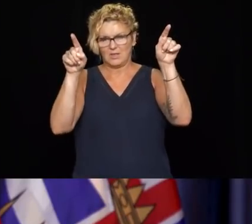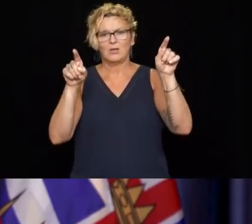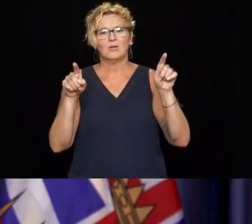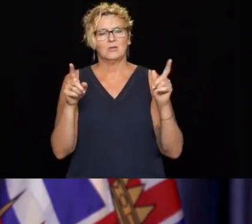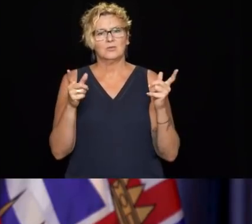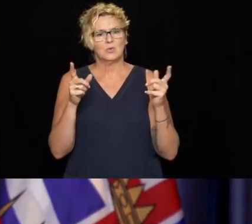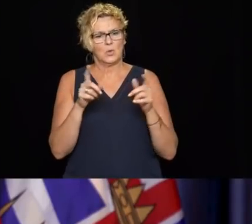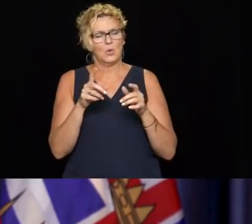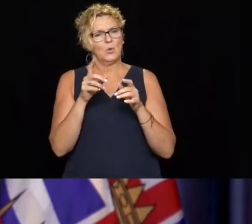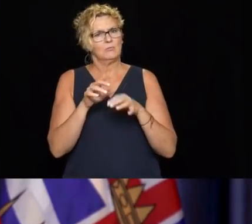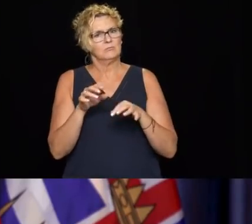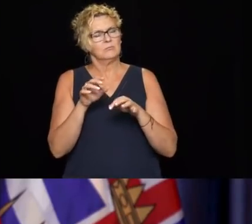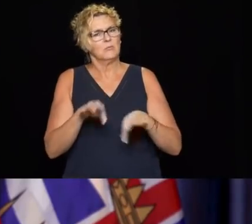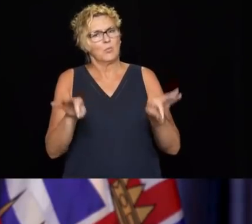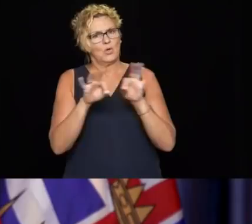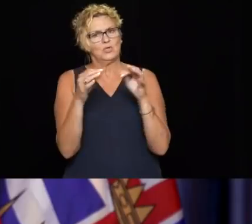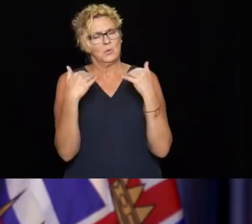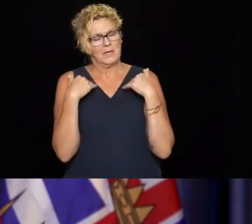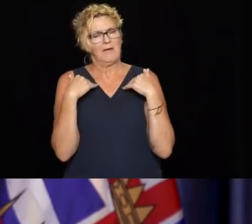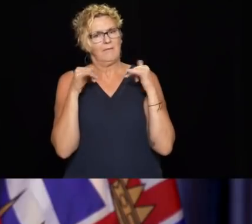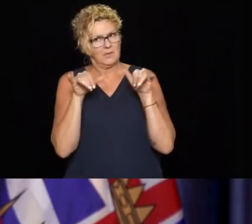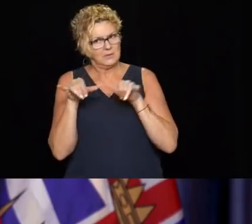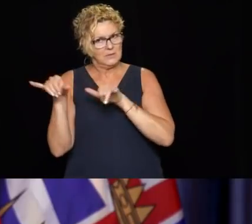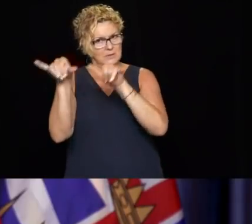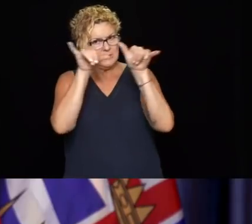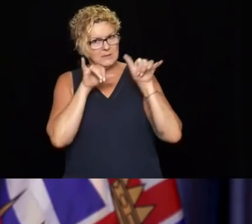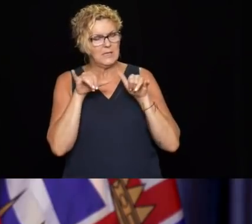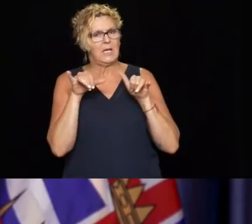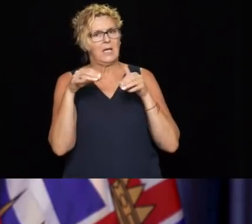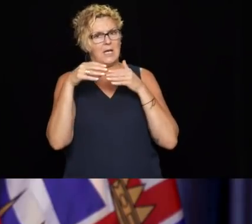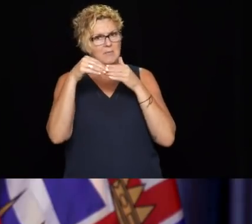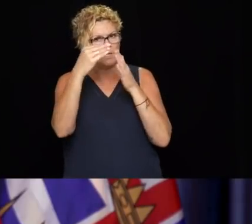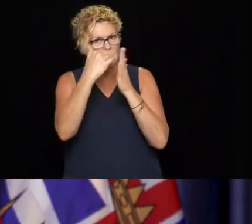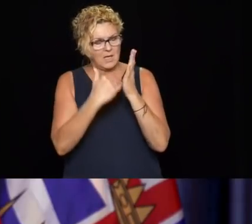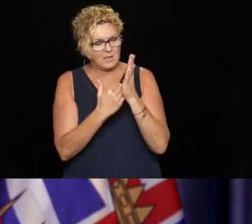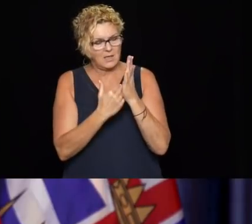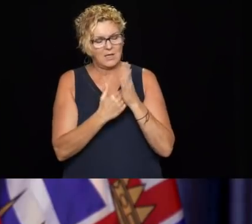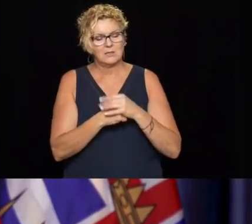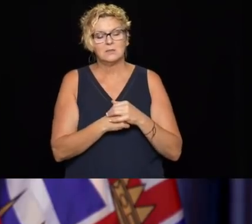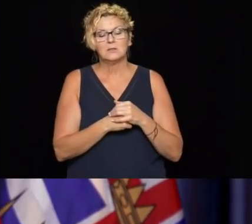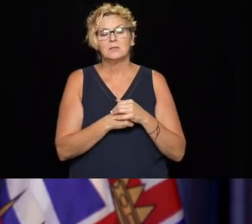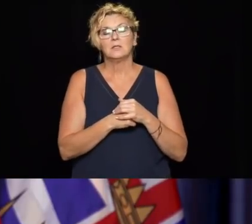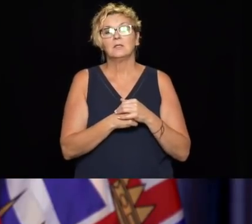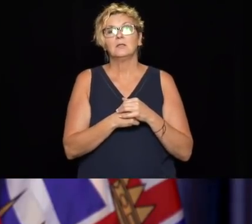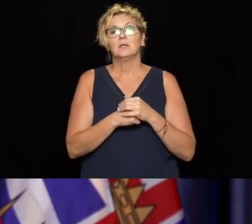in BC, you've seen the data that is invulnerable to